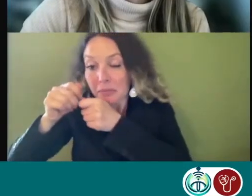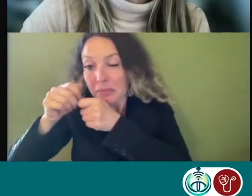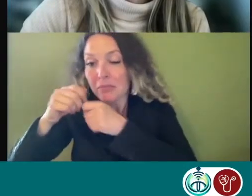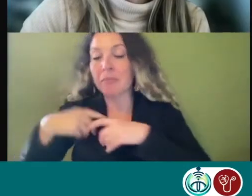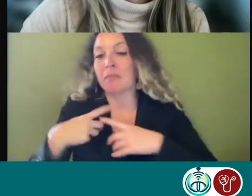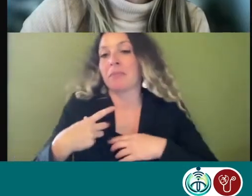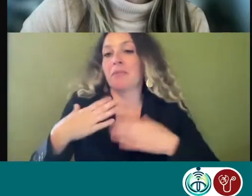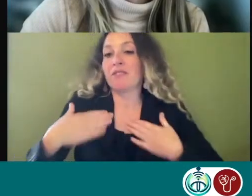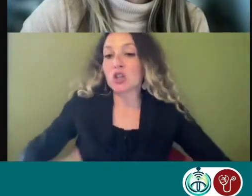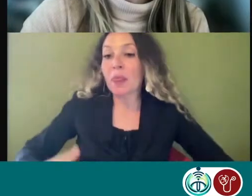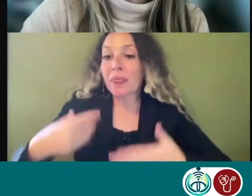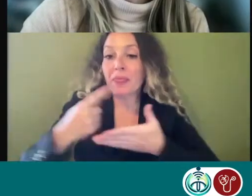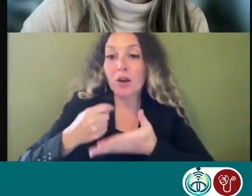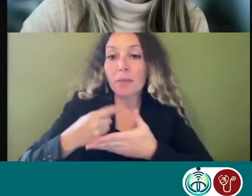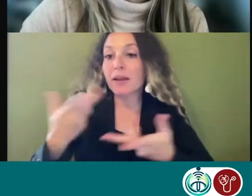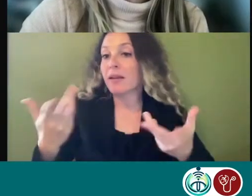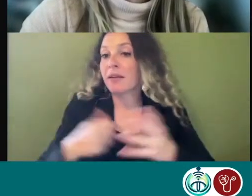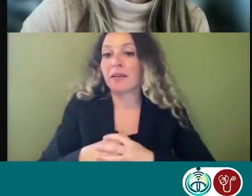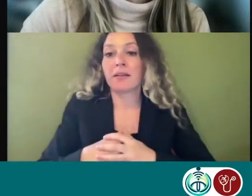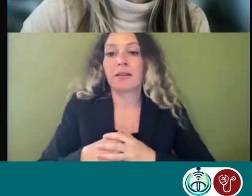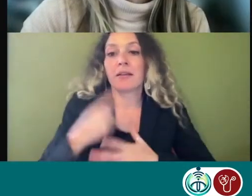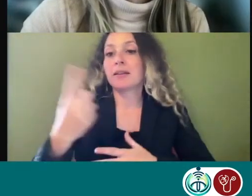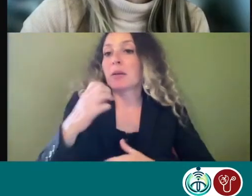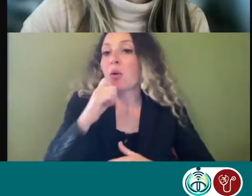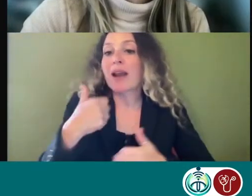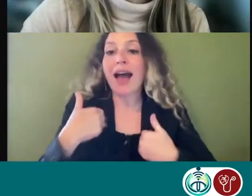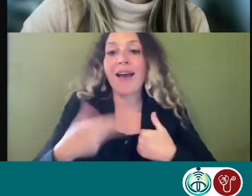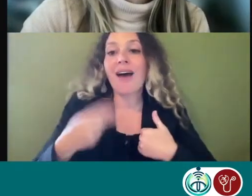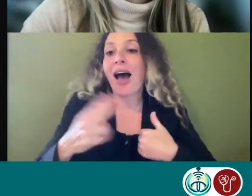were worried that someone just wouldn't get high quality care if they didn't get eyes on them in